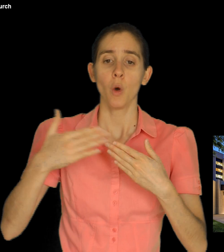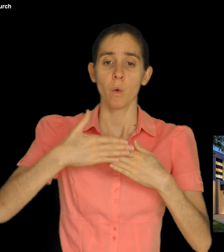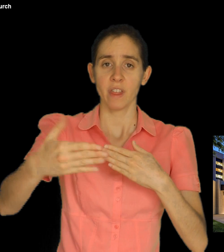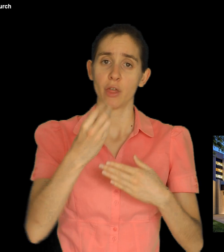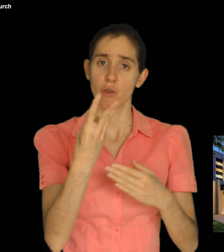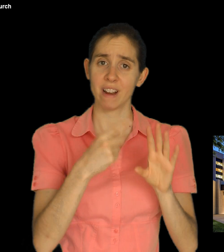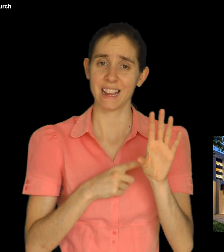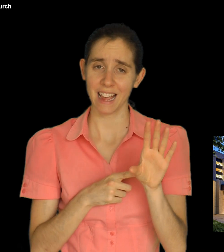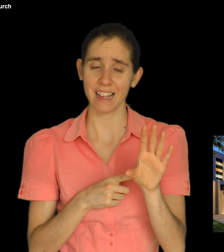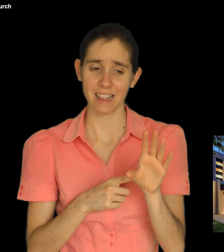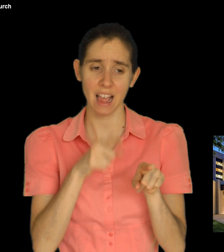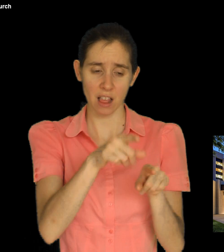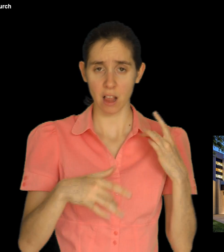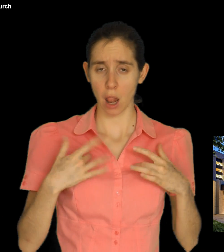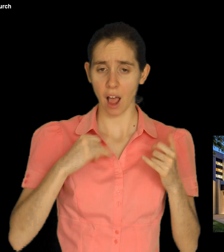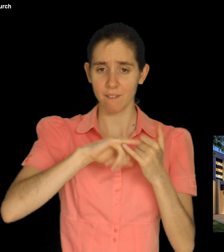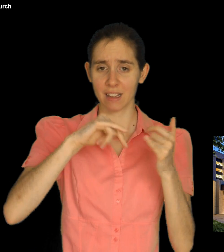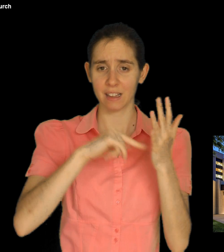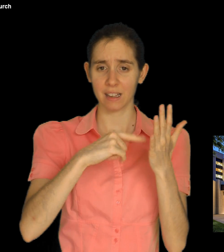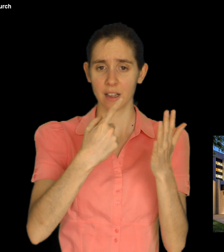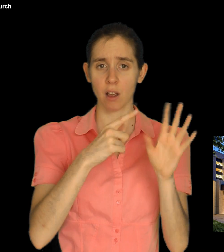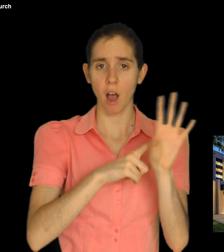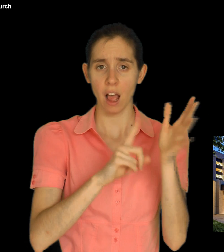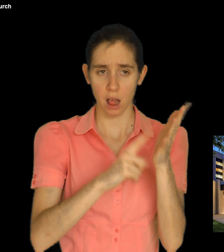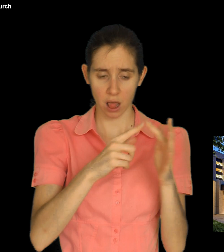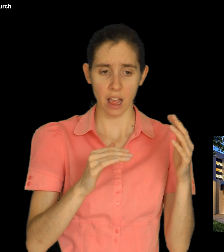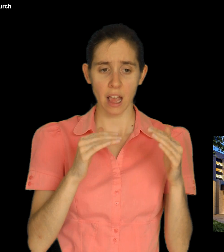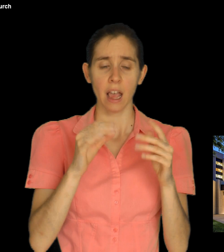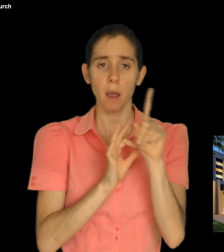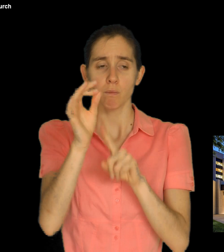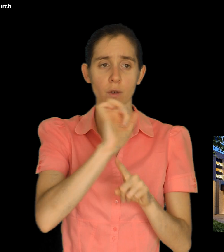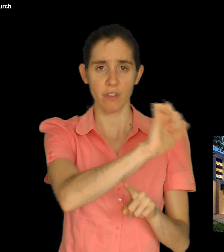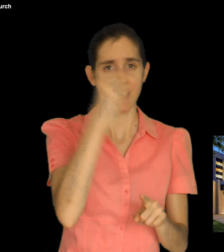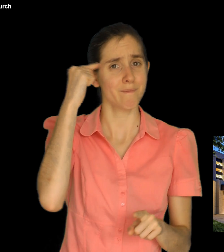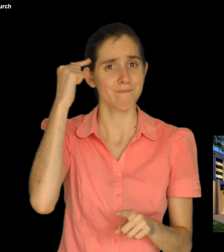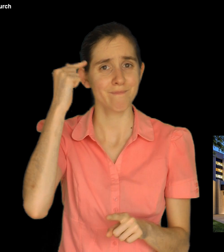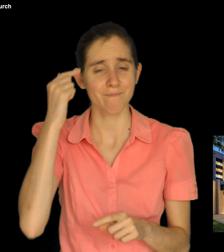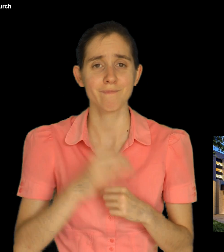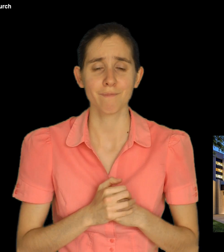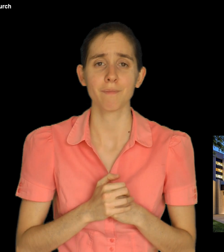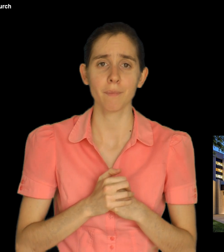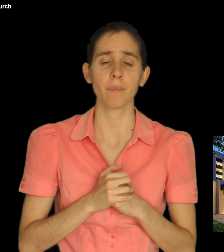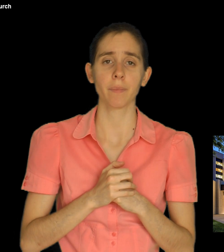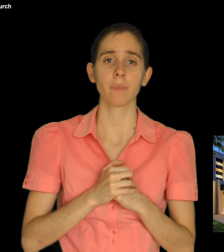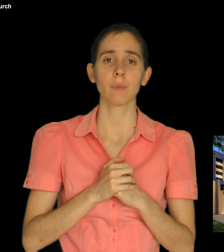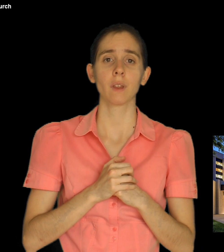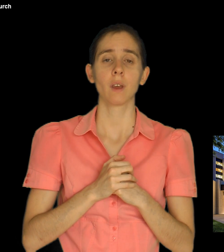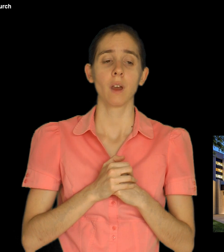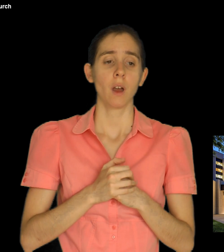this lifestyle also improved their mental faculties. Such results shouldn't